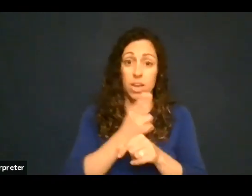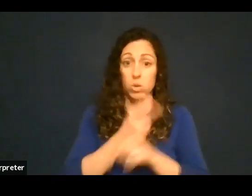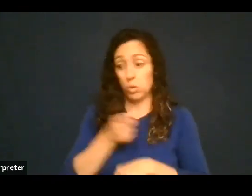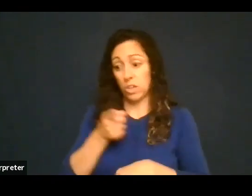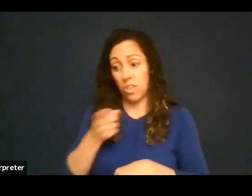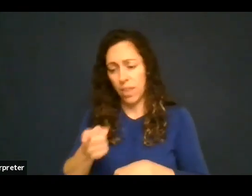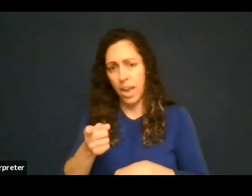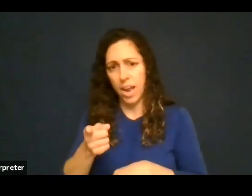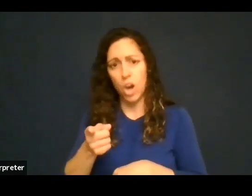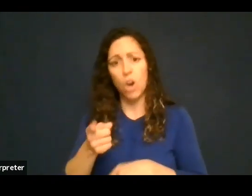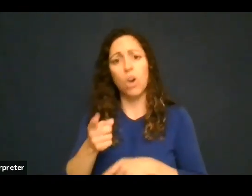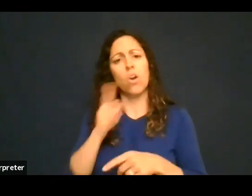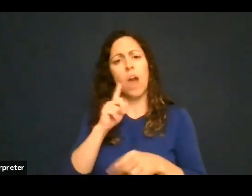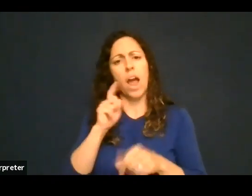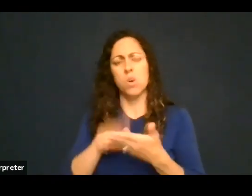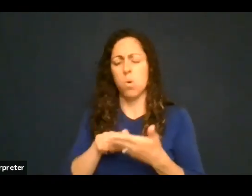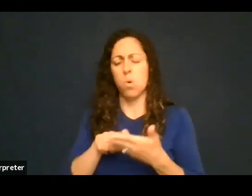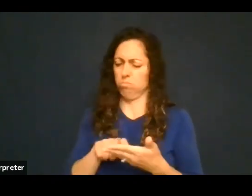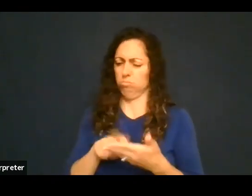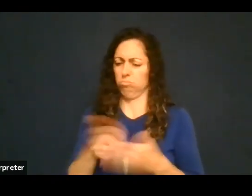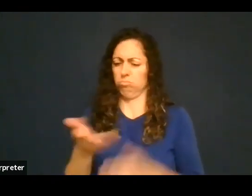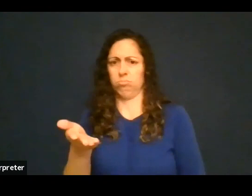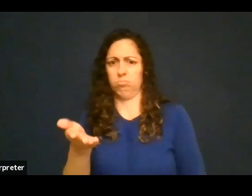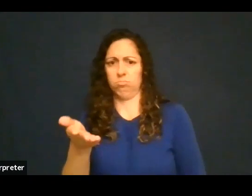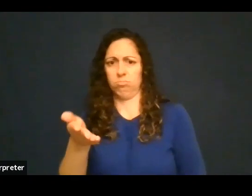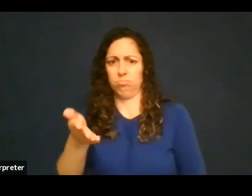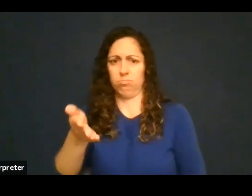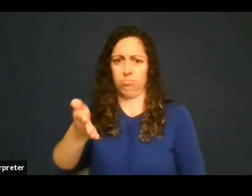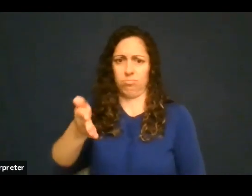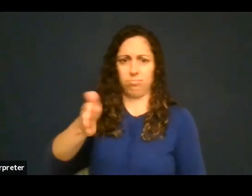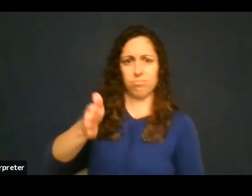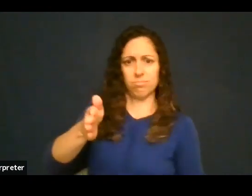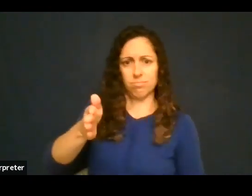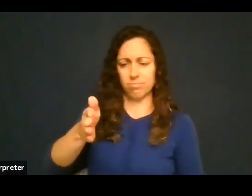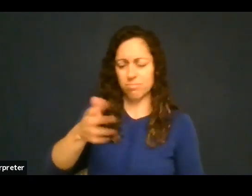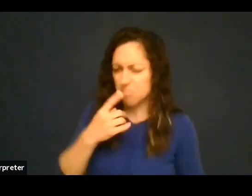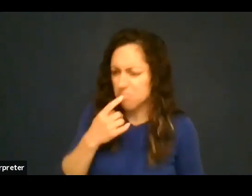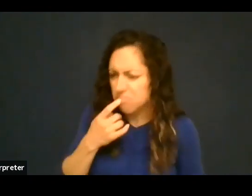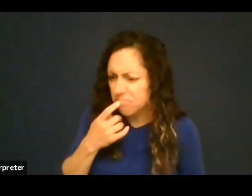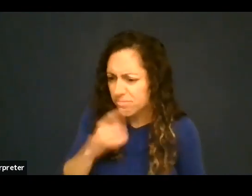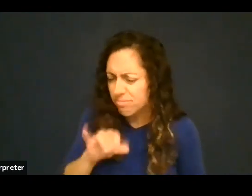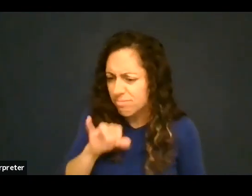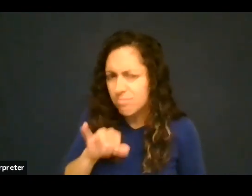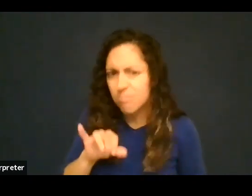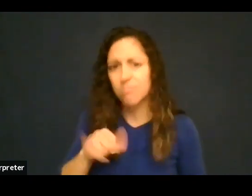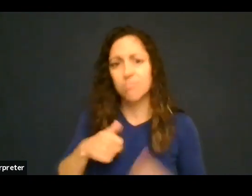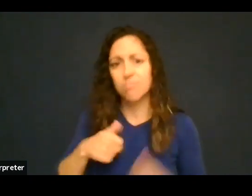compared to laying on their sides. Again, it wasn't something I quantified, but is a really great question moving forward